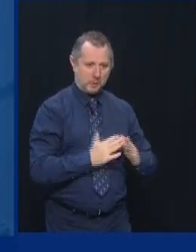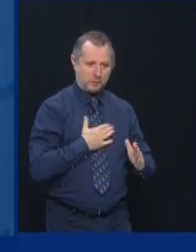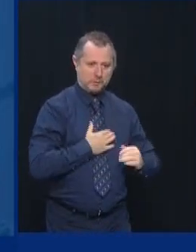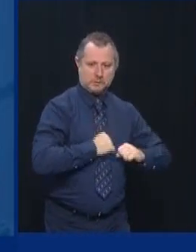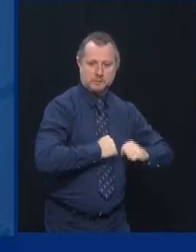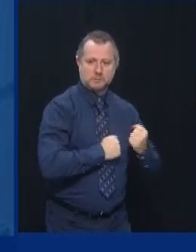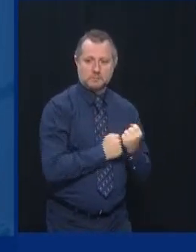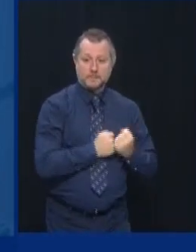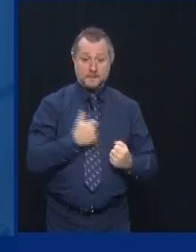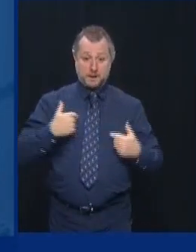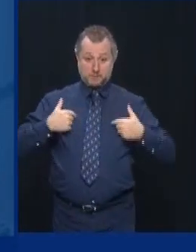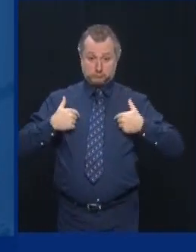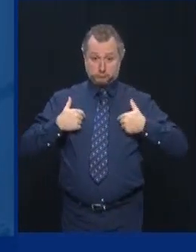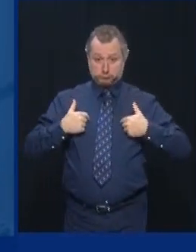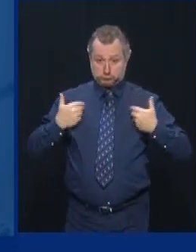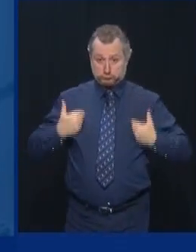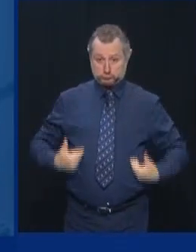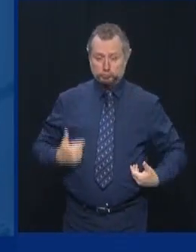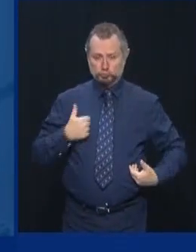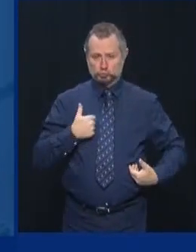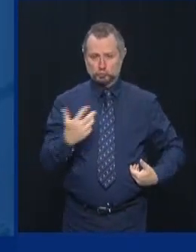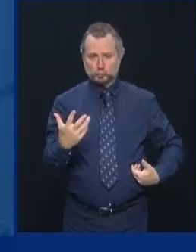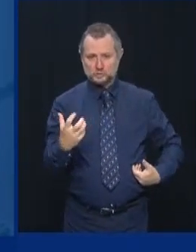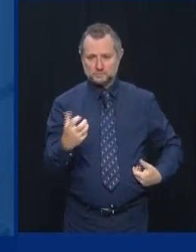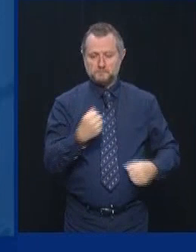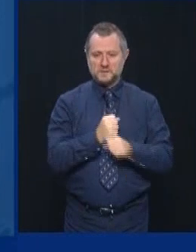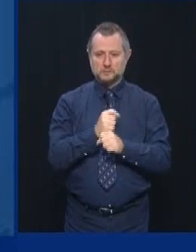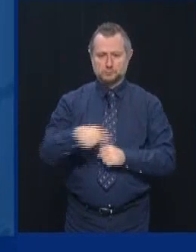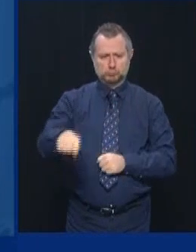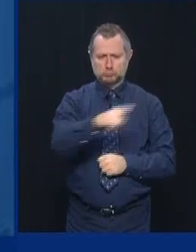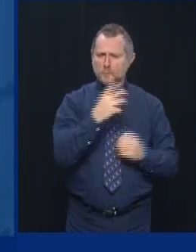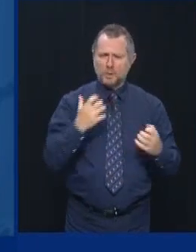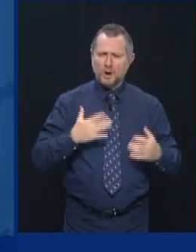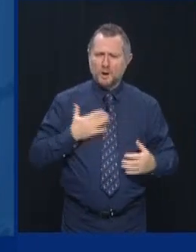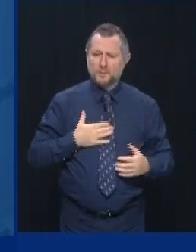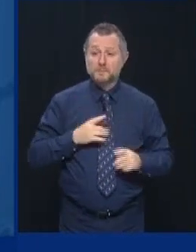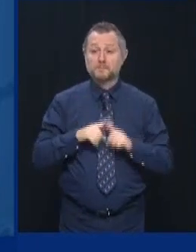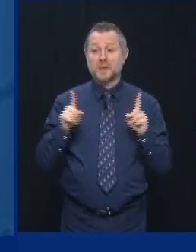PEOPLE HAPPY. AS A GENERAL RULE. I LIKE TO MAKE PEOPLE HAPPY AS A